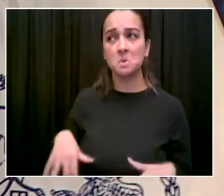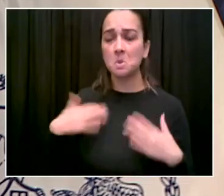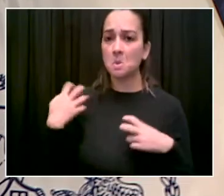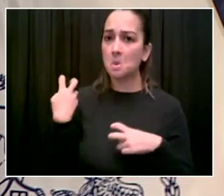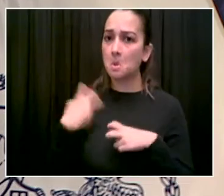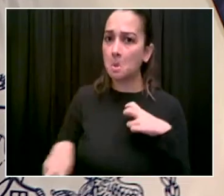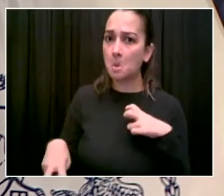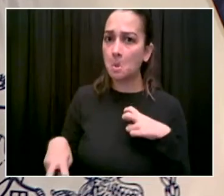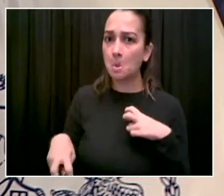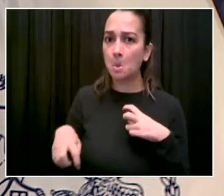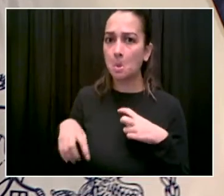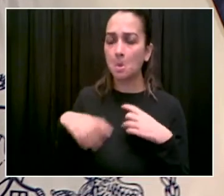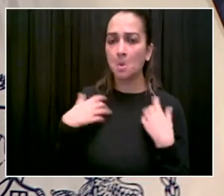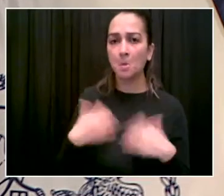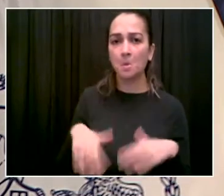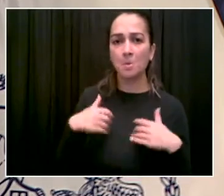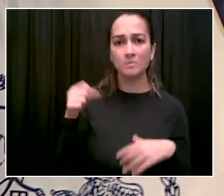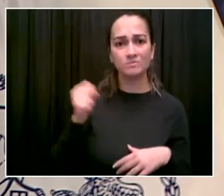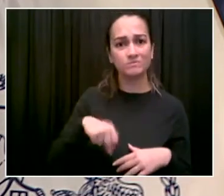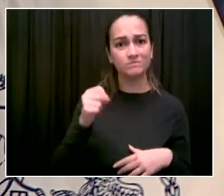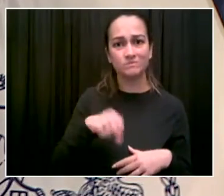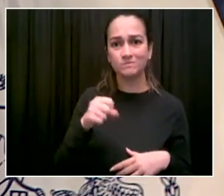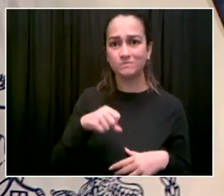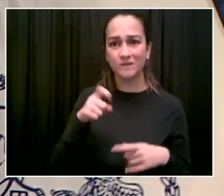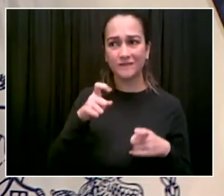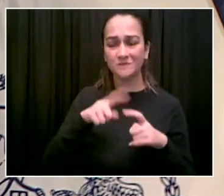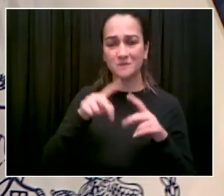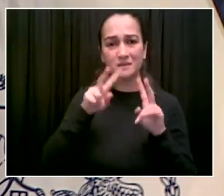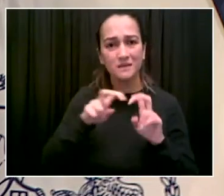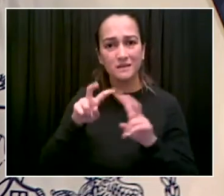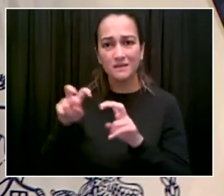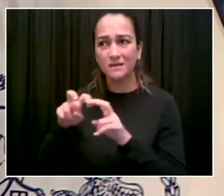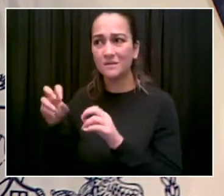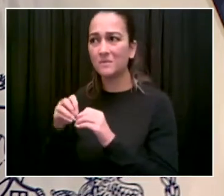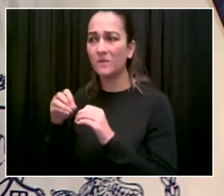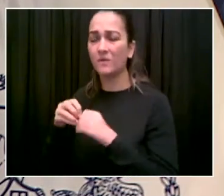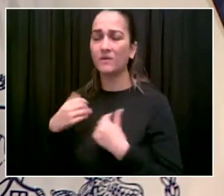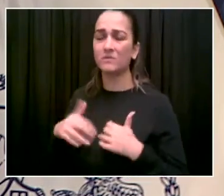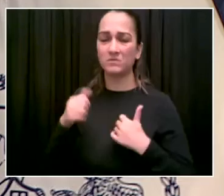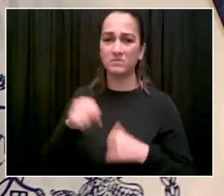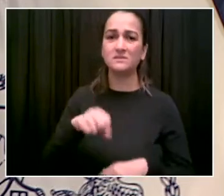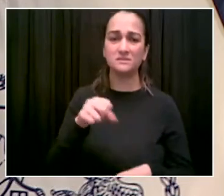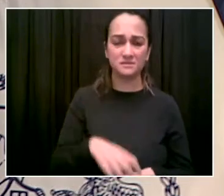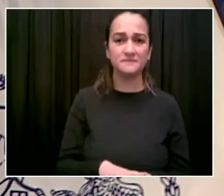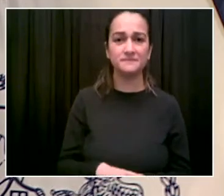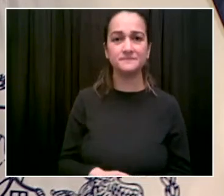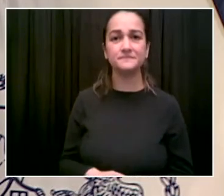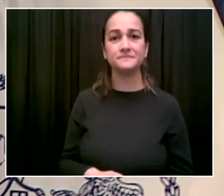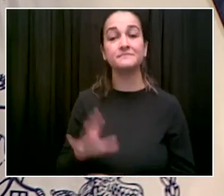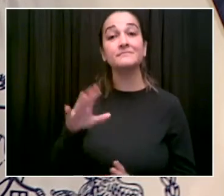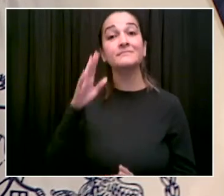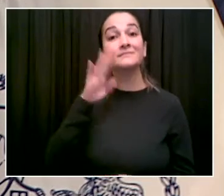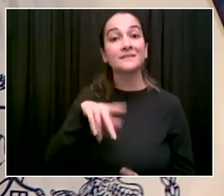HAPPENED AT ONCE, OBVIOUSLY. THERE ARE SO MANY THINGS WE CAN ANALYZE BECAUSE OF THE